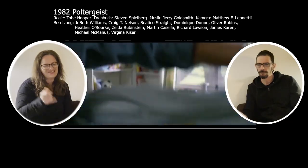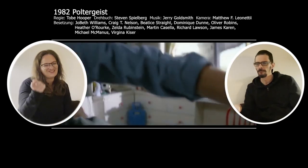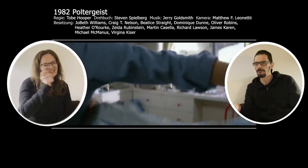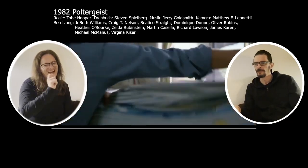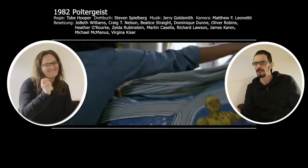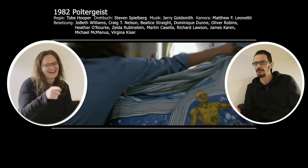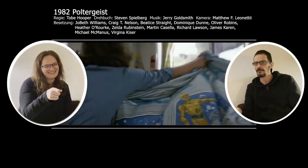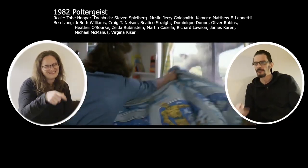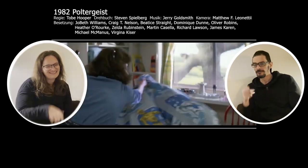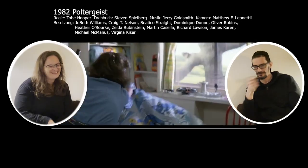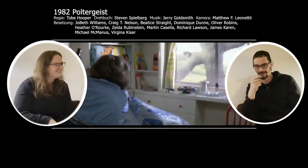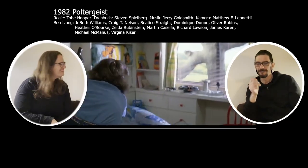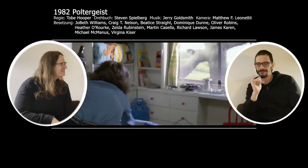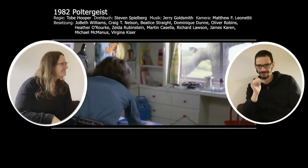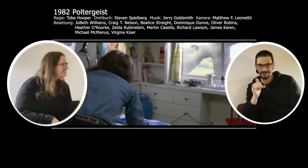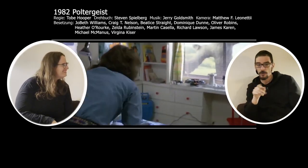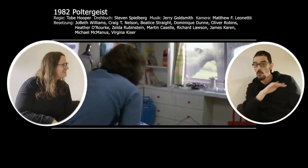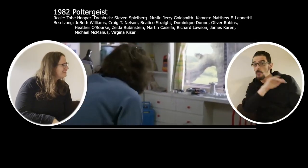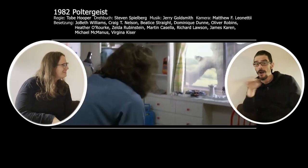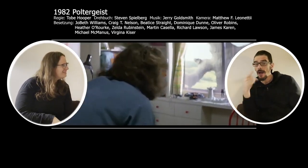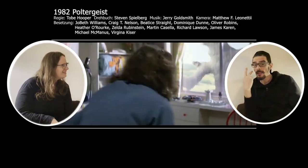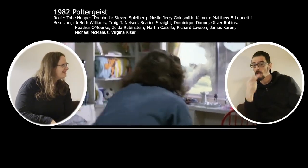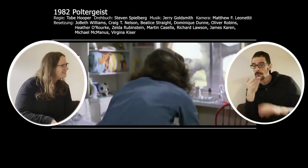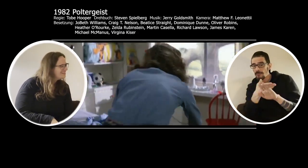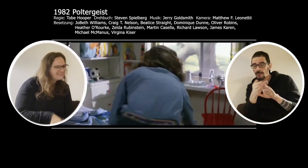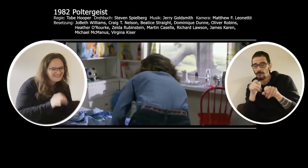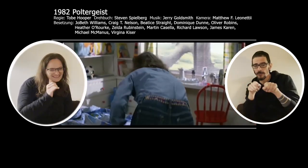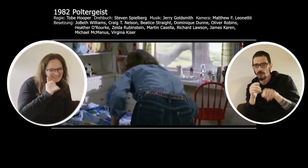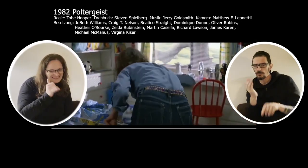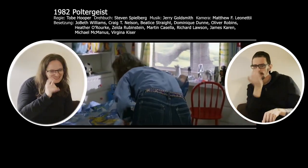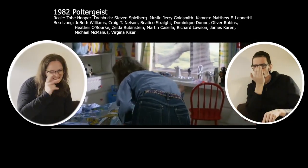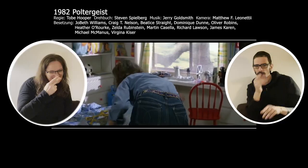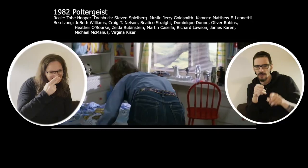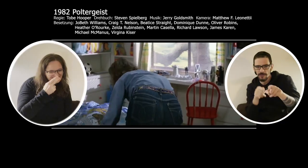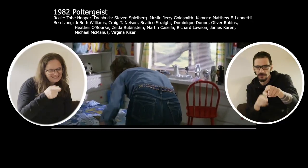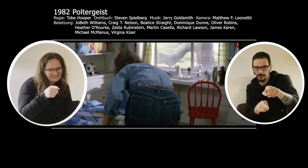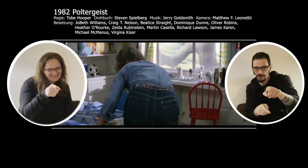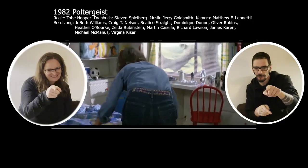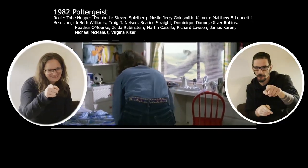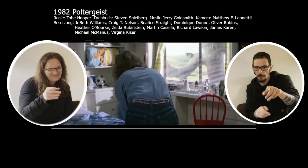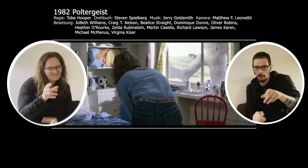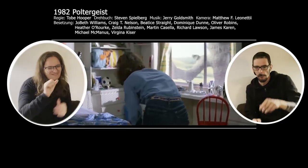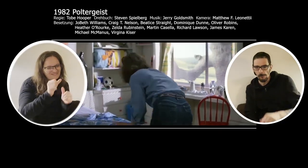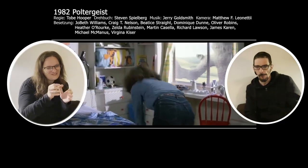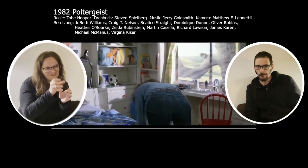Hey, there's something from Star Wars! Yes, spread throughout the room. In the background you can also see the Darth Vader mask.